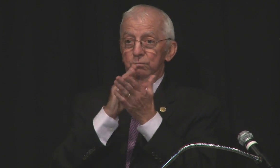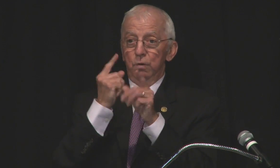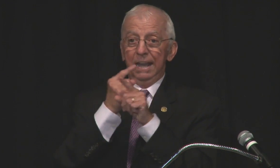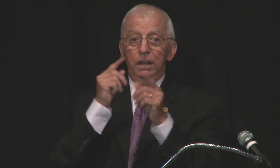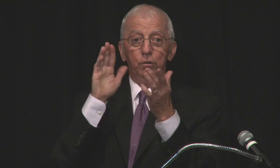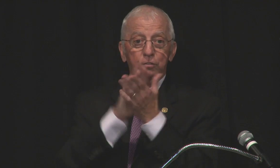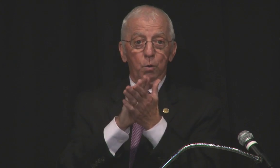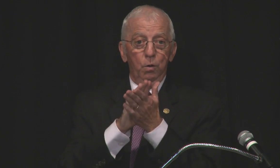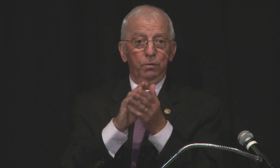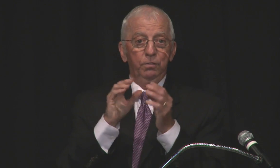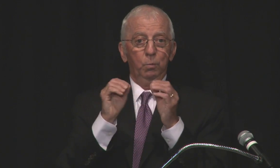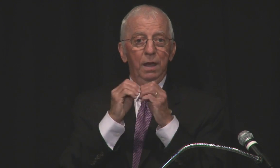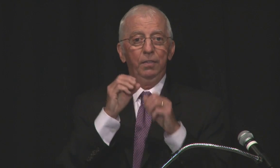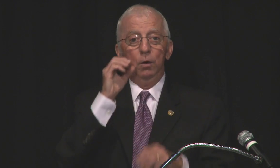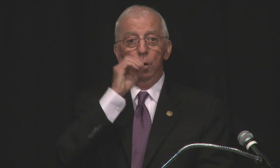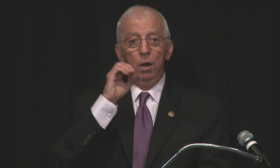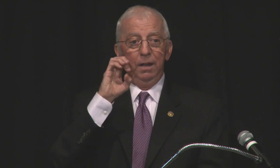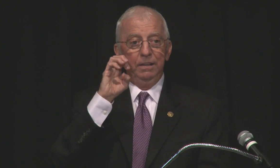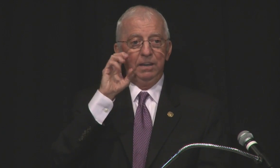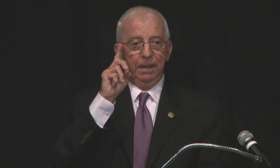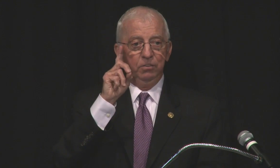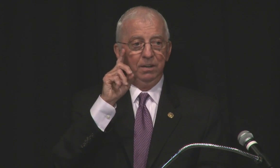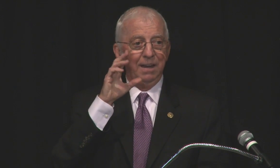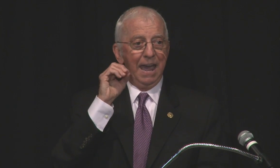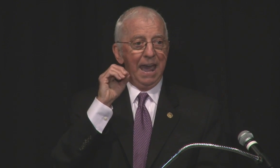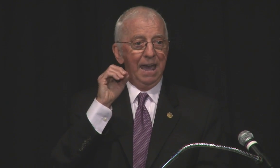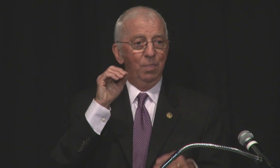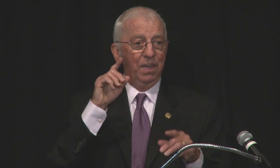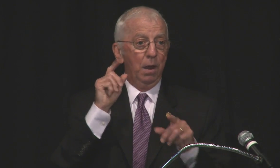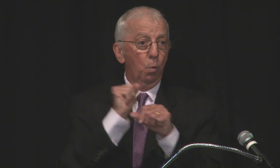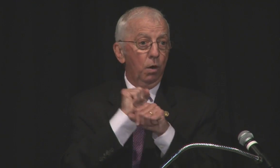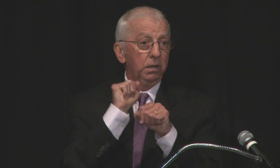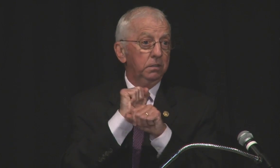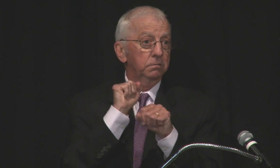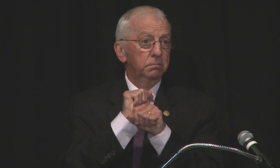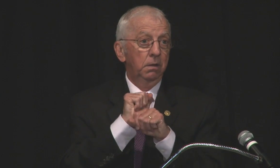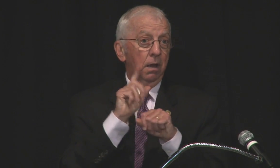regular schools with an oral education and they work